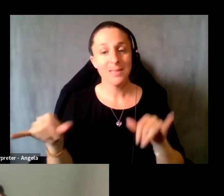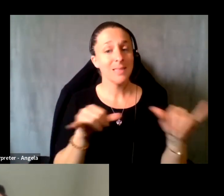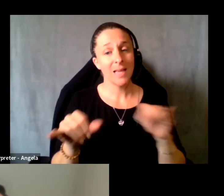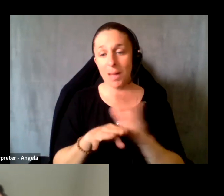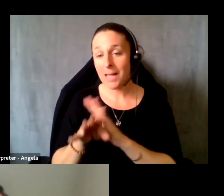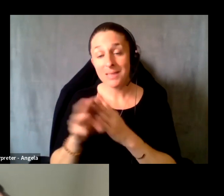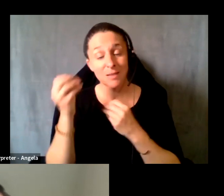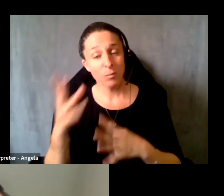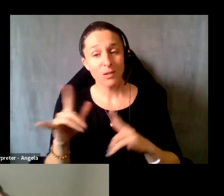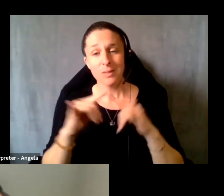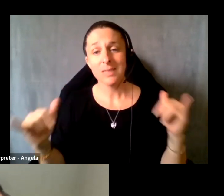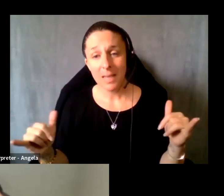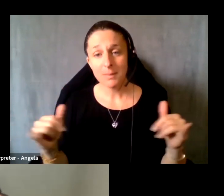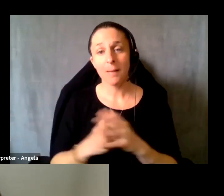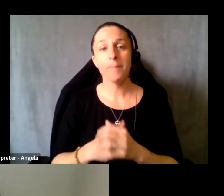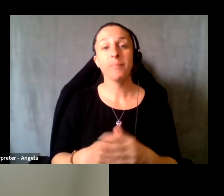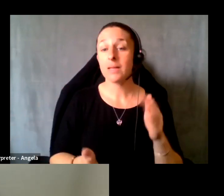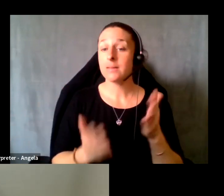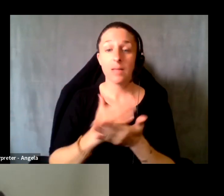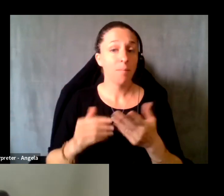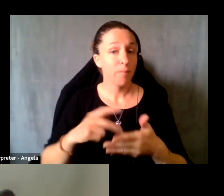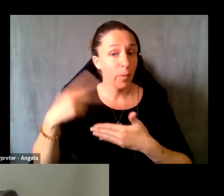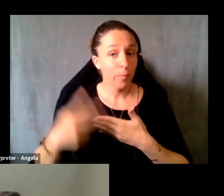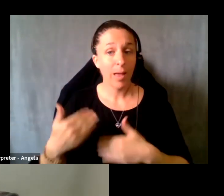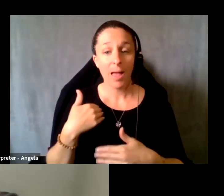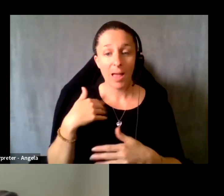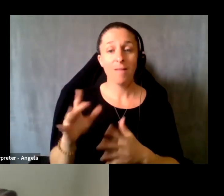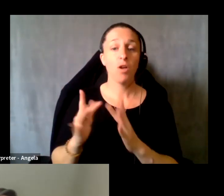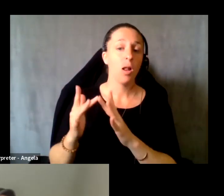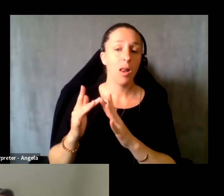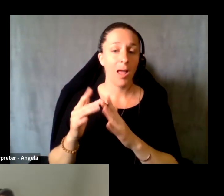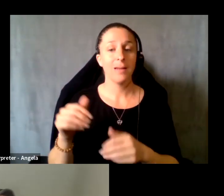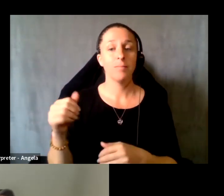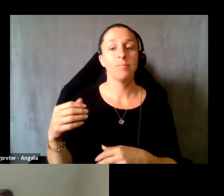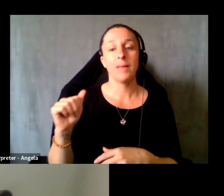at the same time. Some of our programs have online application portals and other online